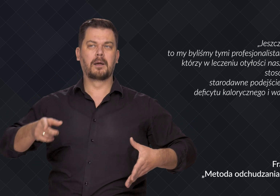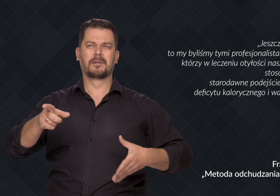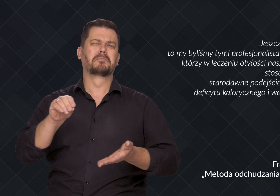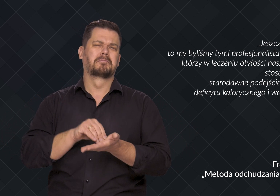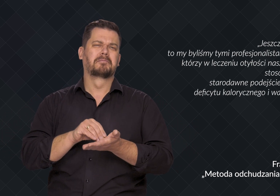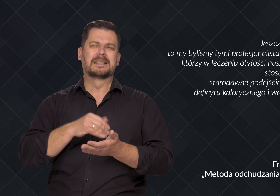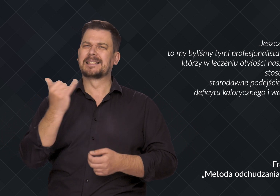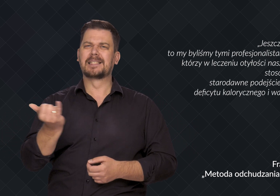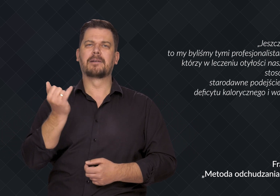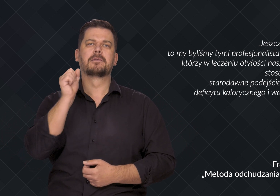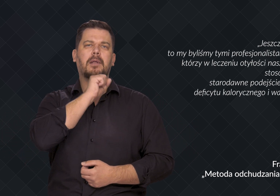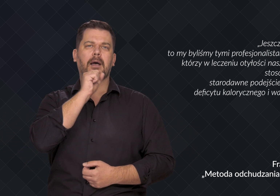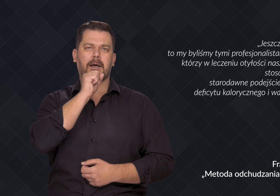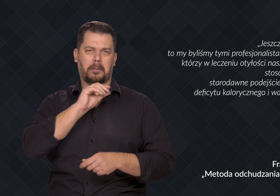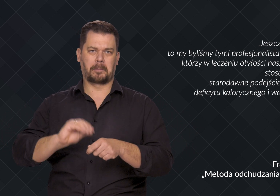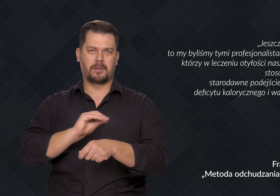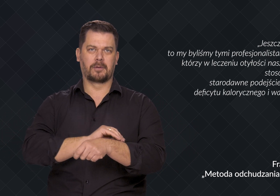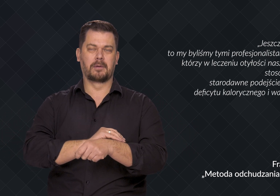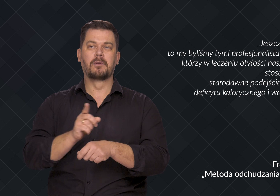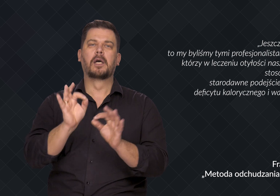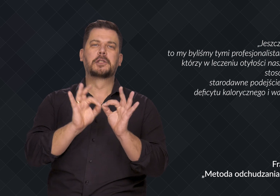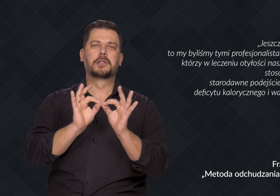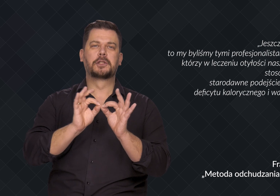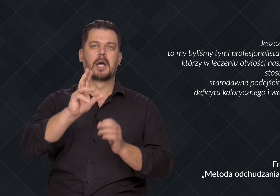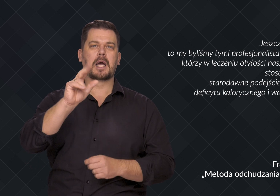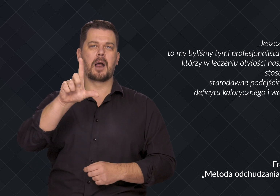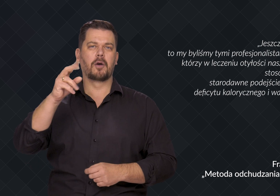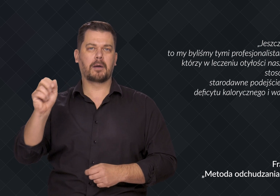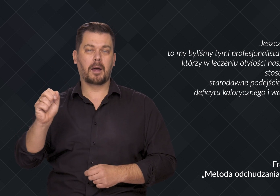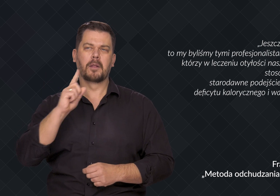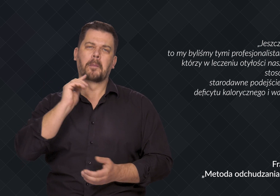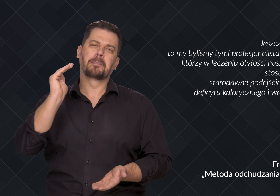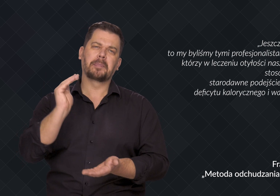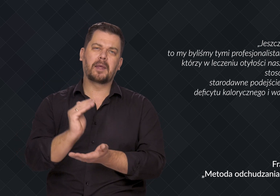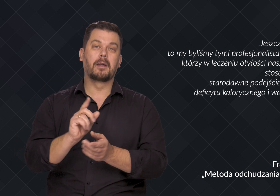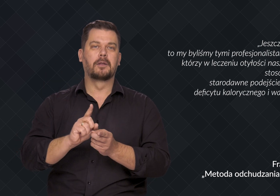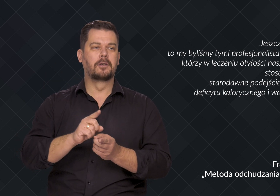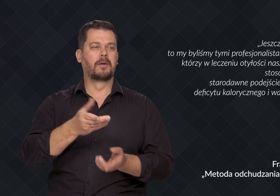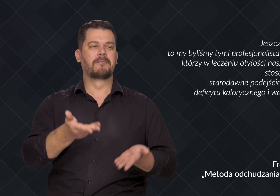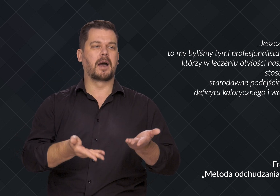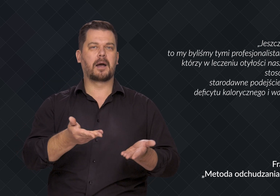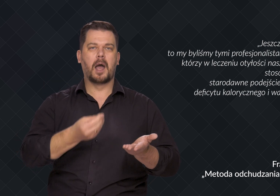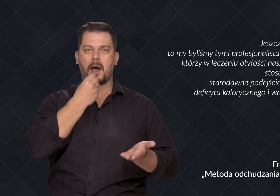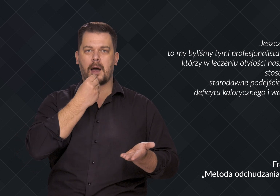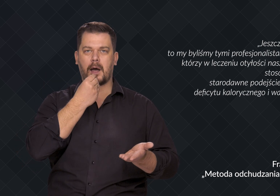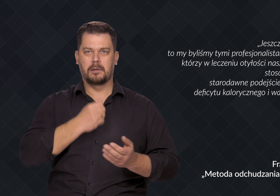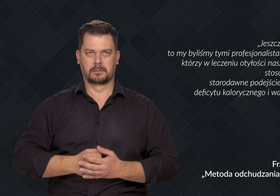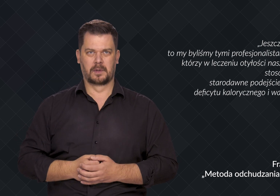applied the classical, old-fashioned approach of calorie counting, caloric deficit, and weighing meals.